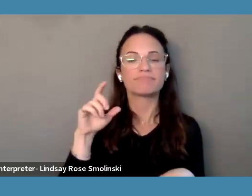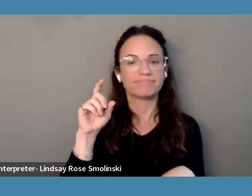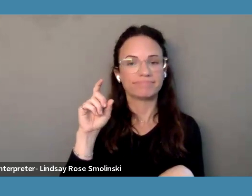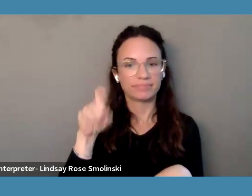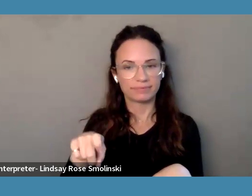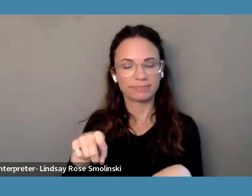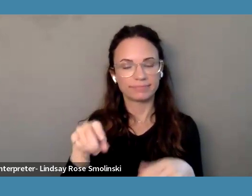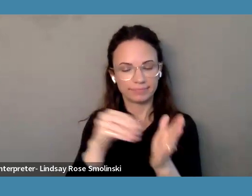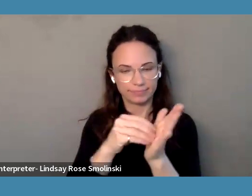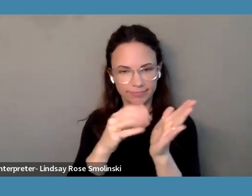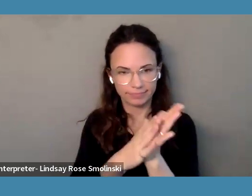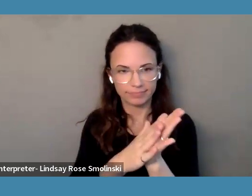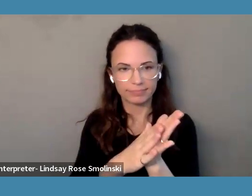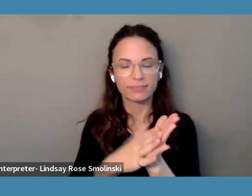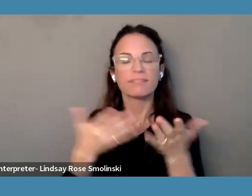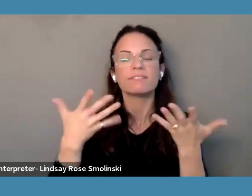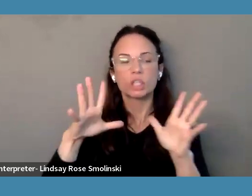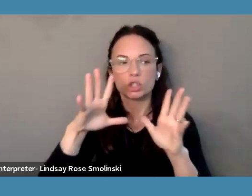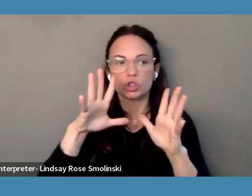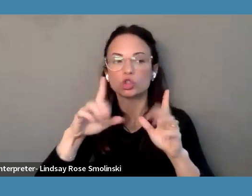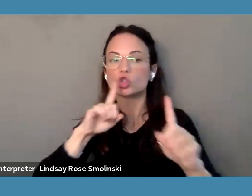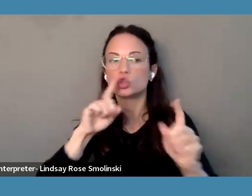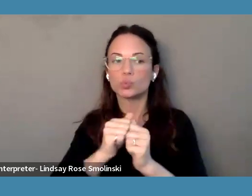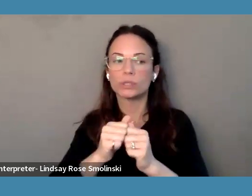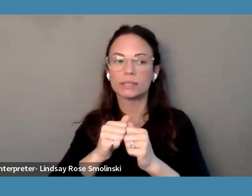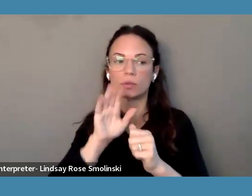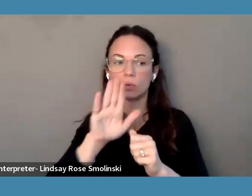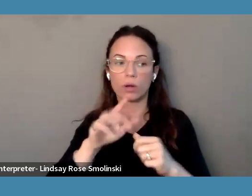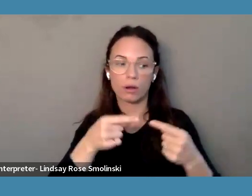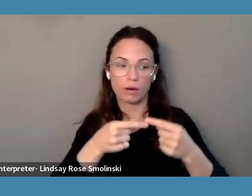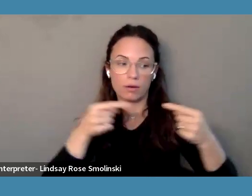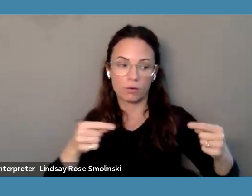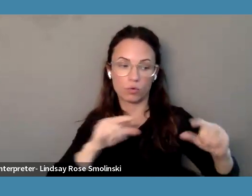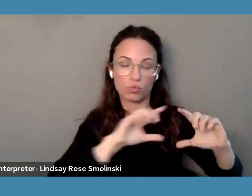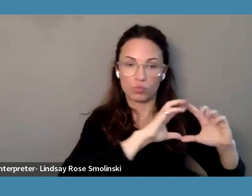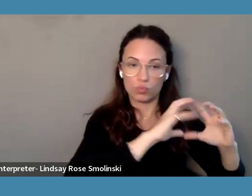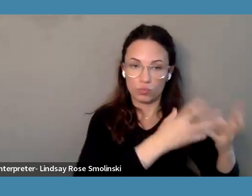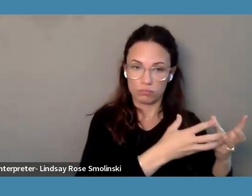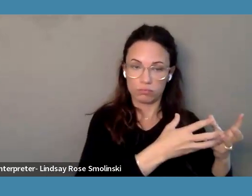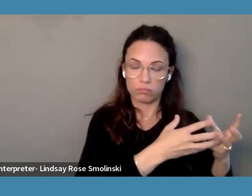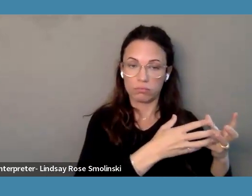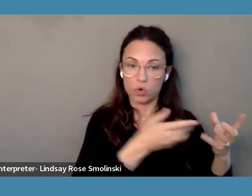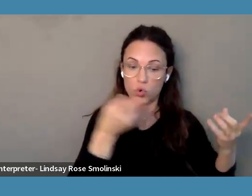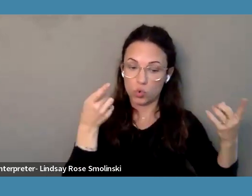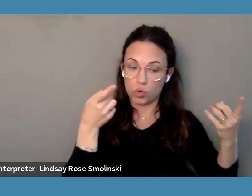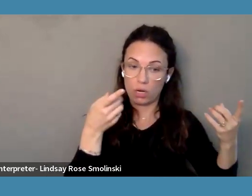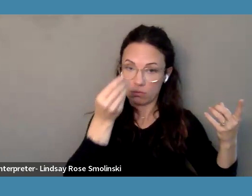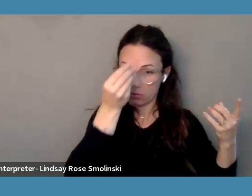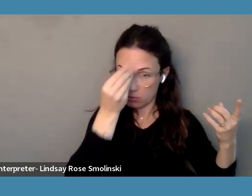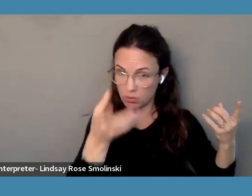that you spoke with the respondent's counsel and whether or not they agreed or disagreed with your request